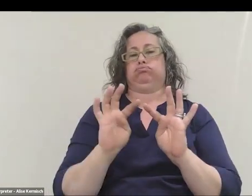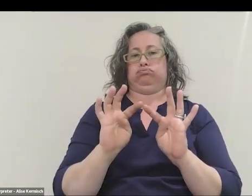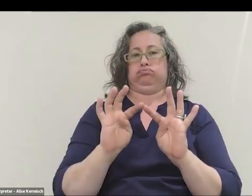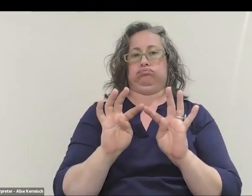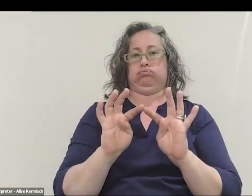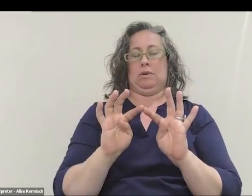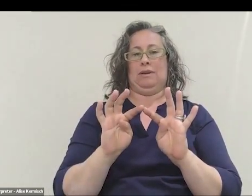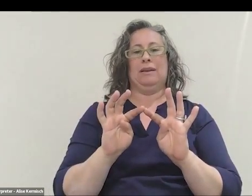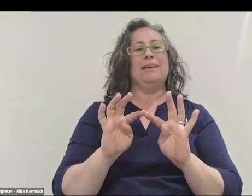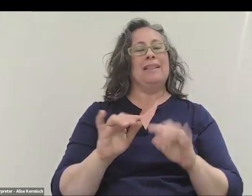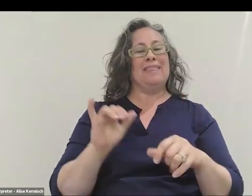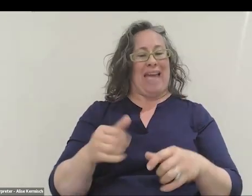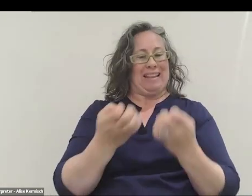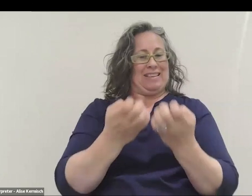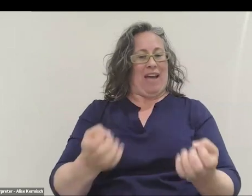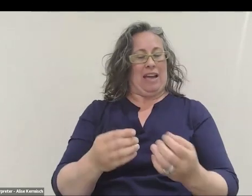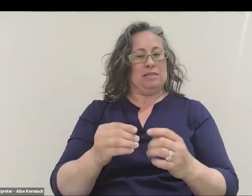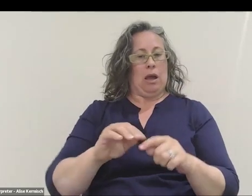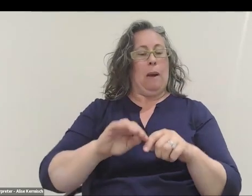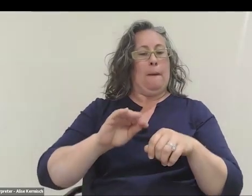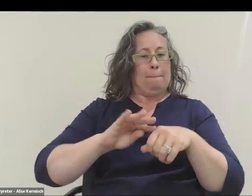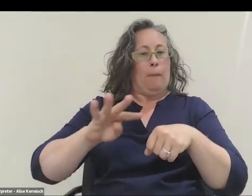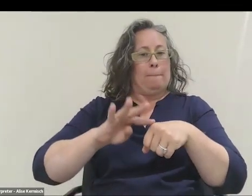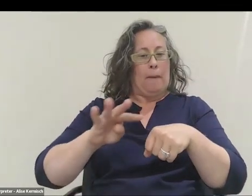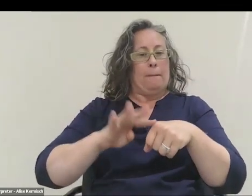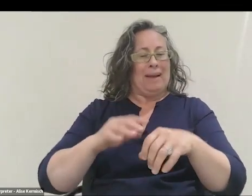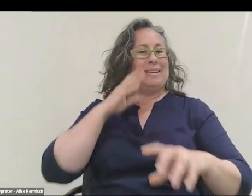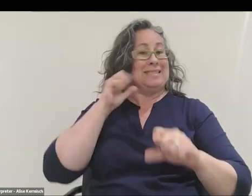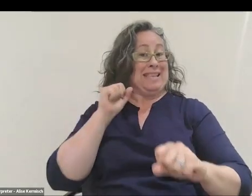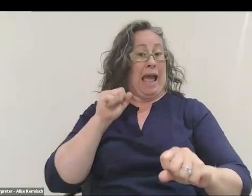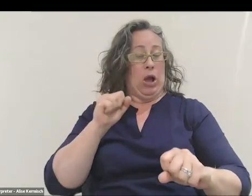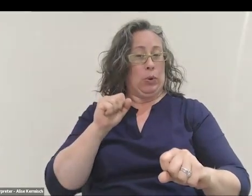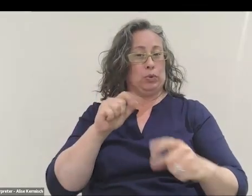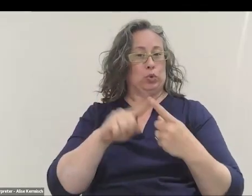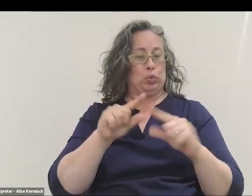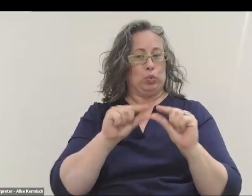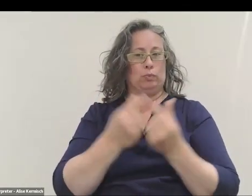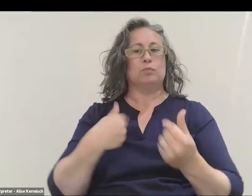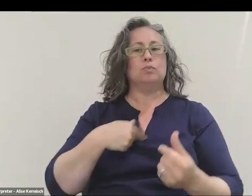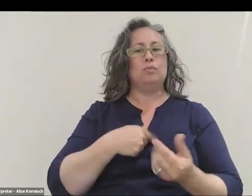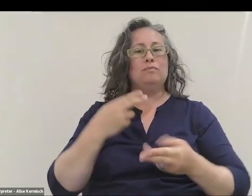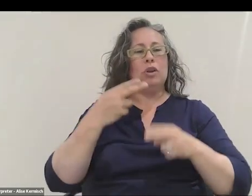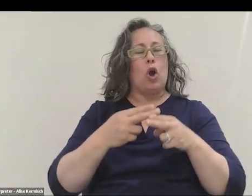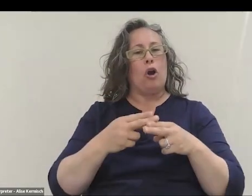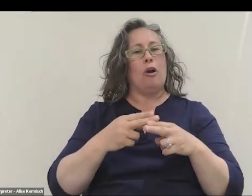The device is able to output sound to a group. We started calling these listening sections or sound sections.